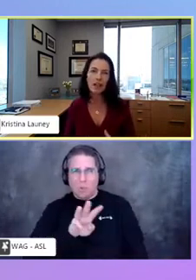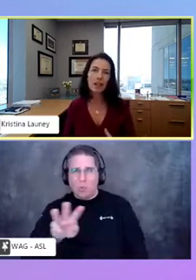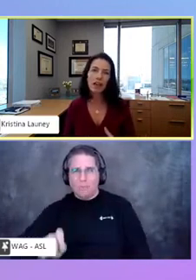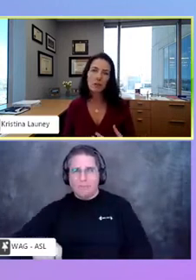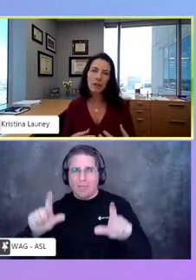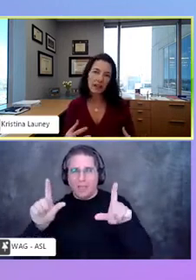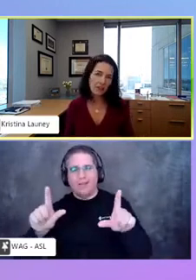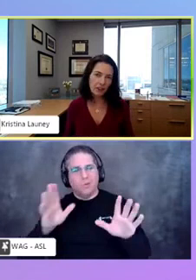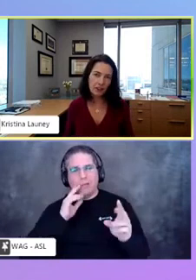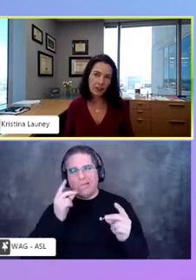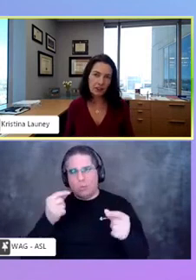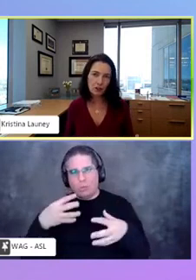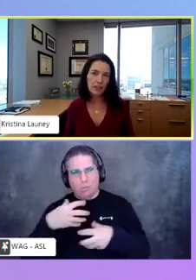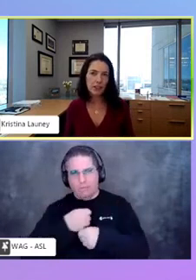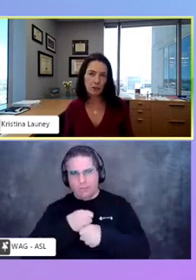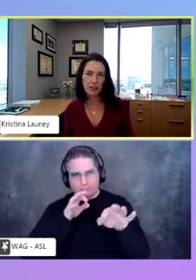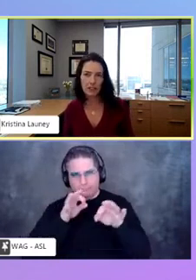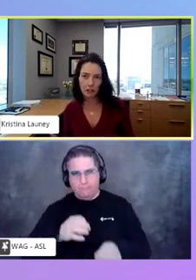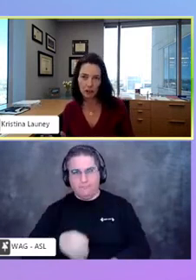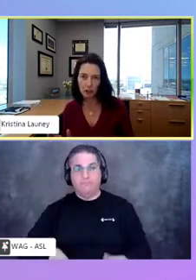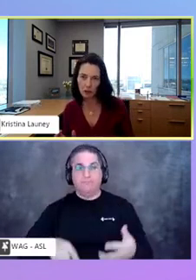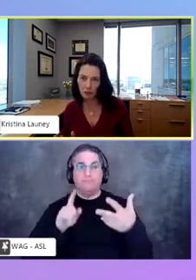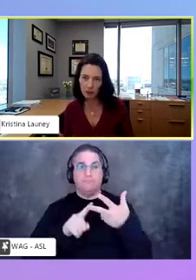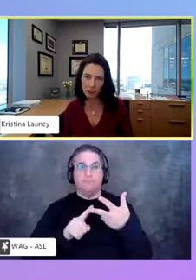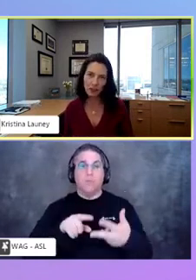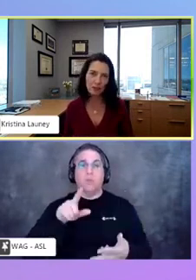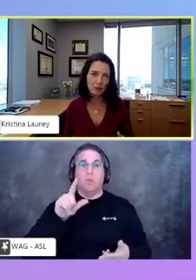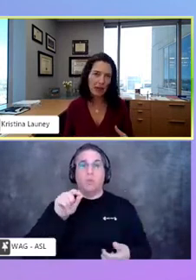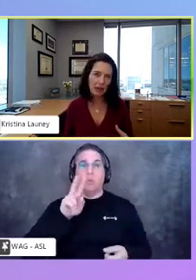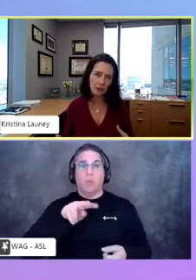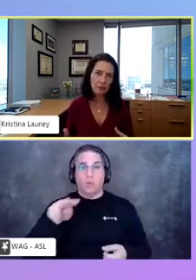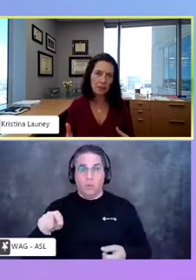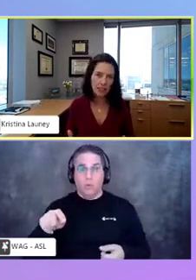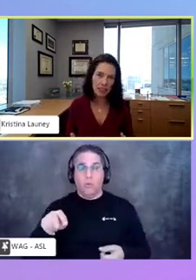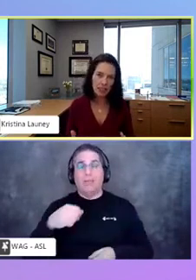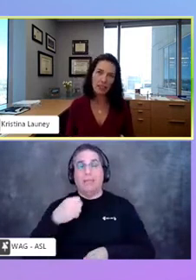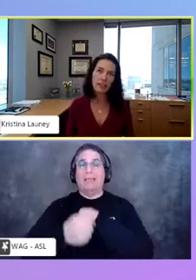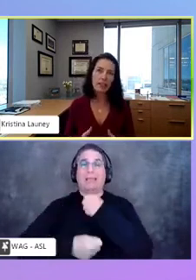but those who are experts, we will never set. You'll know what an accessible website is come up but just a quick level